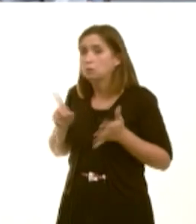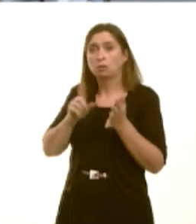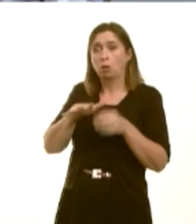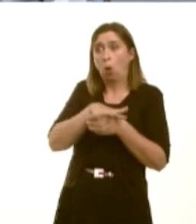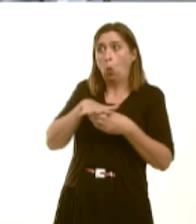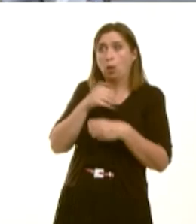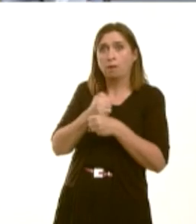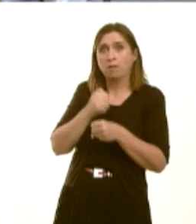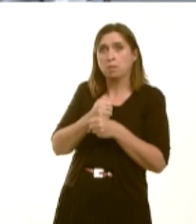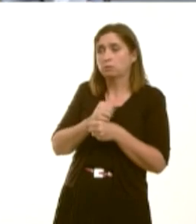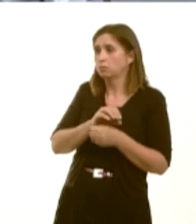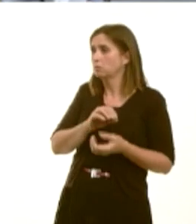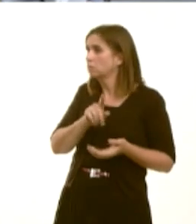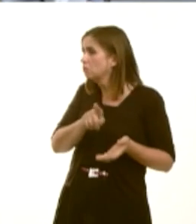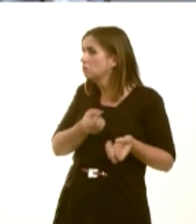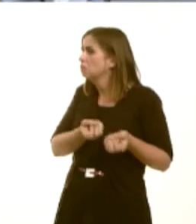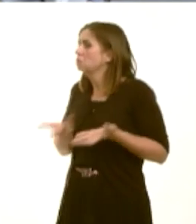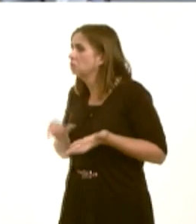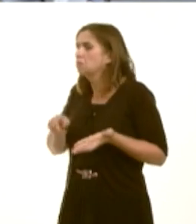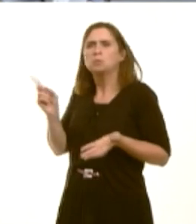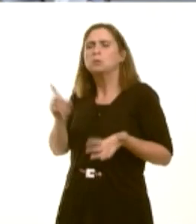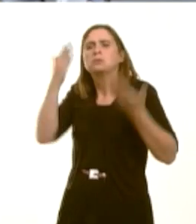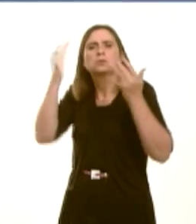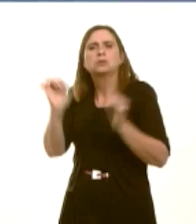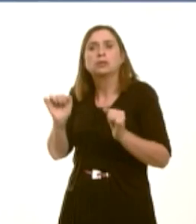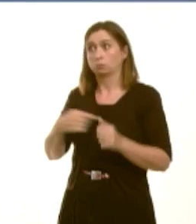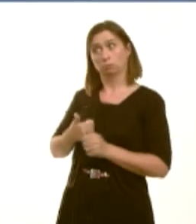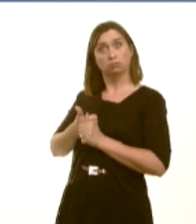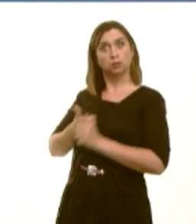in principle, of course, weíll be supportive of the city deal. We await more information.